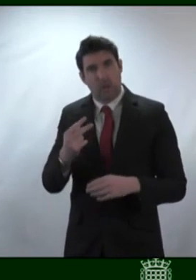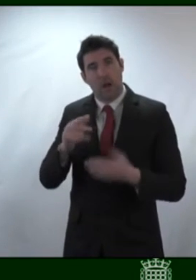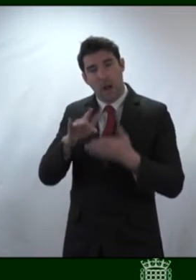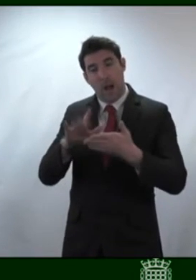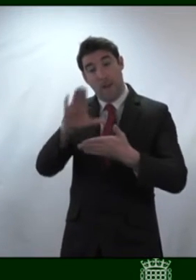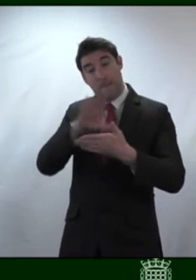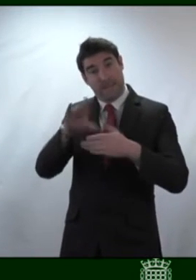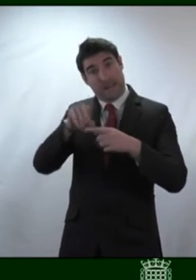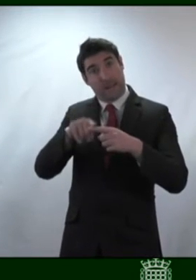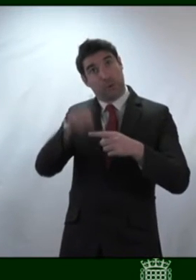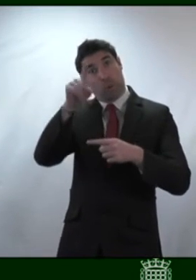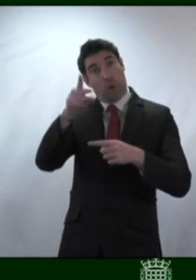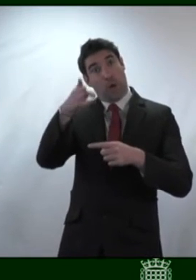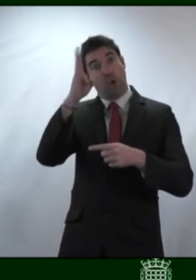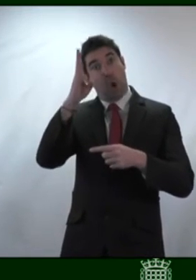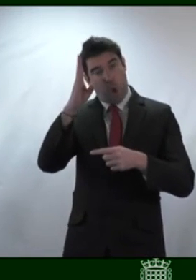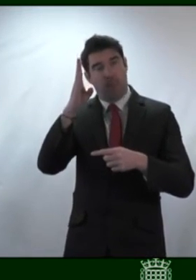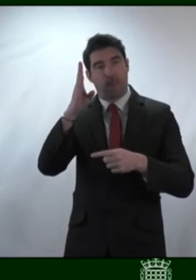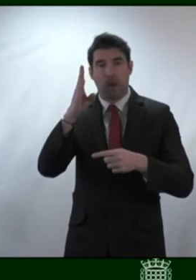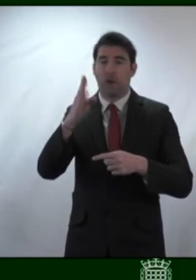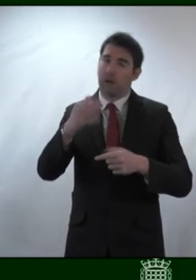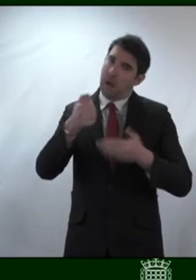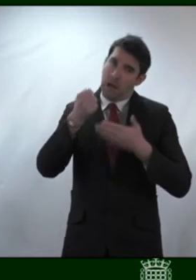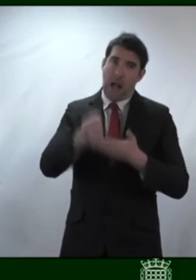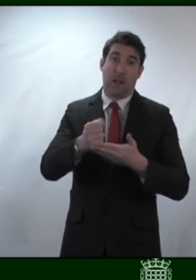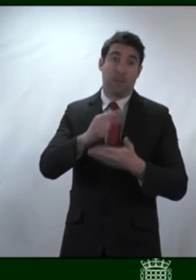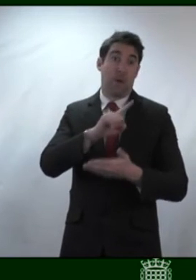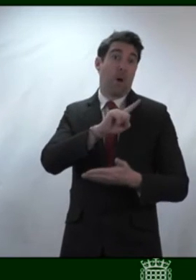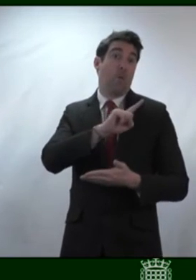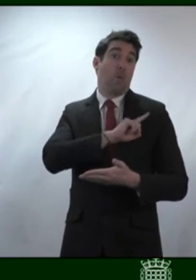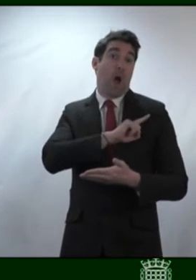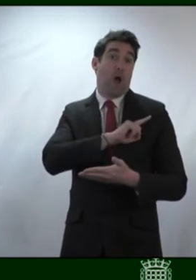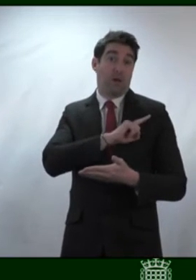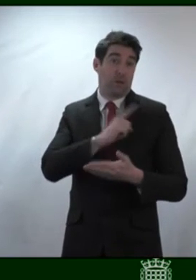of losing skilled work. In February, the Prime Minister promised that it would be built in full.